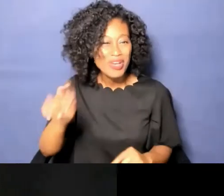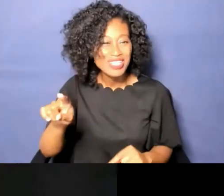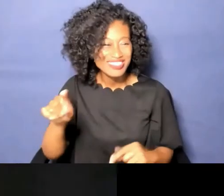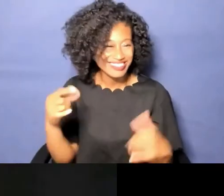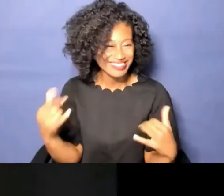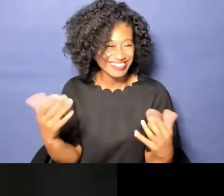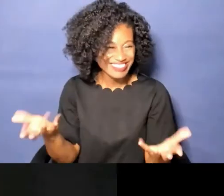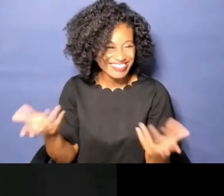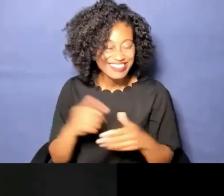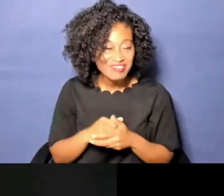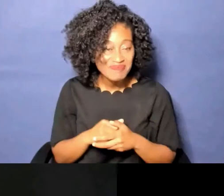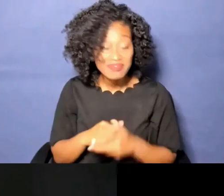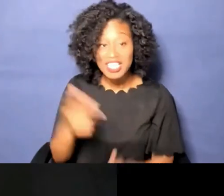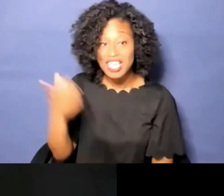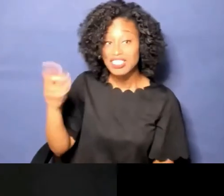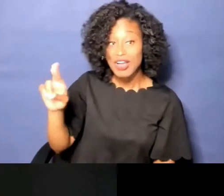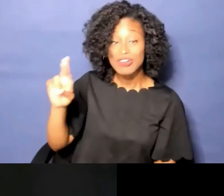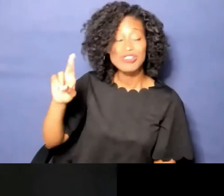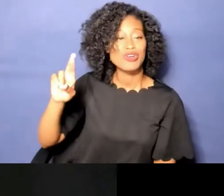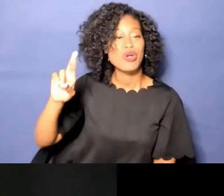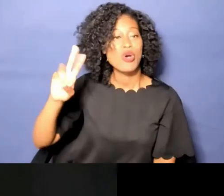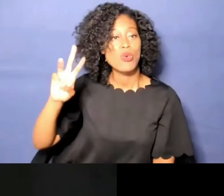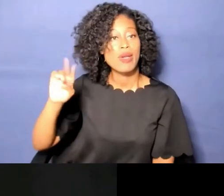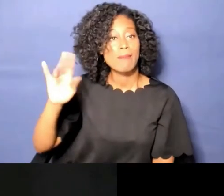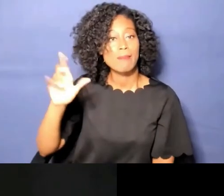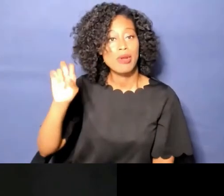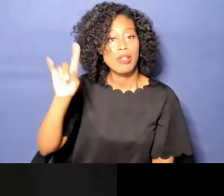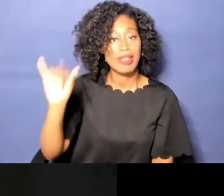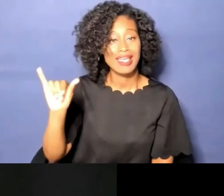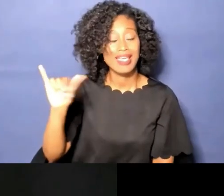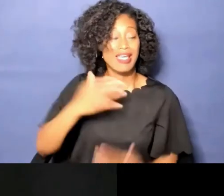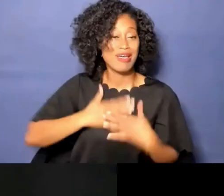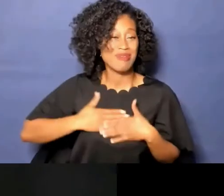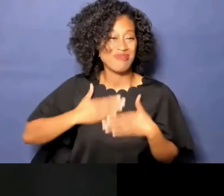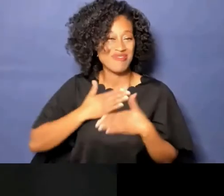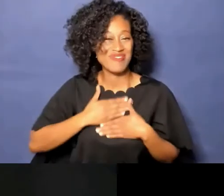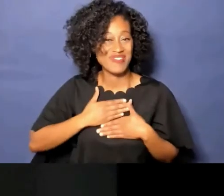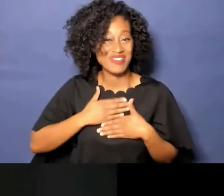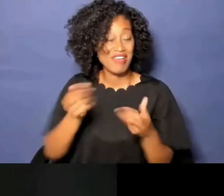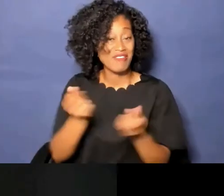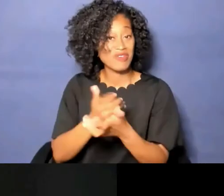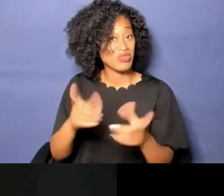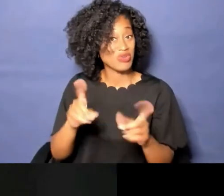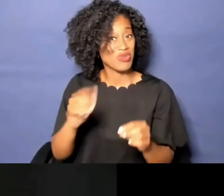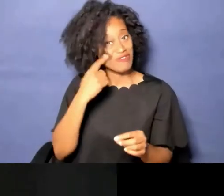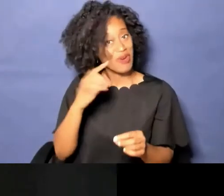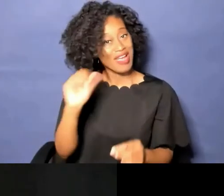Dr. Wimberly, thank you for being here and I appreciate everything that you do for us here at AERA.